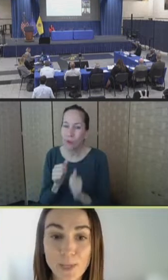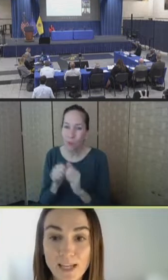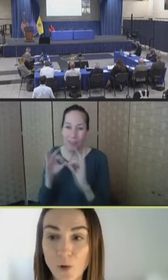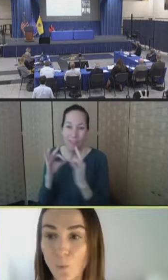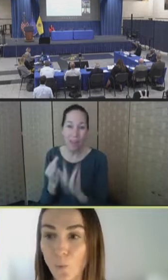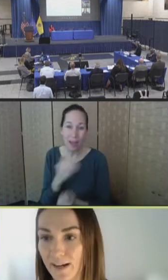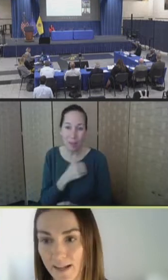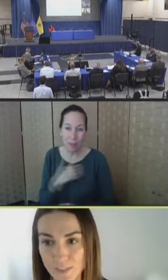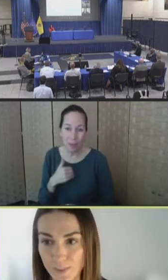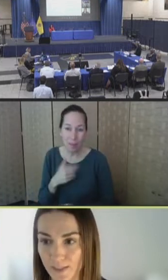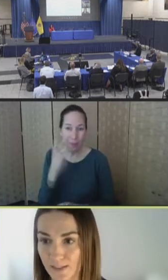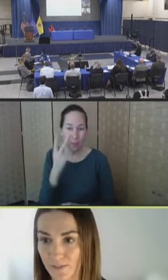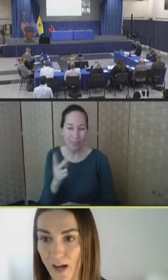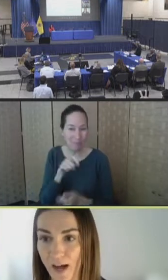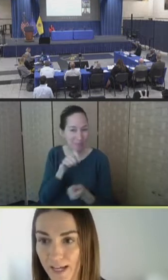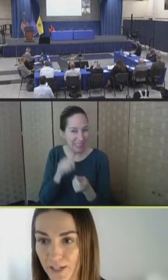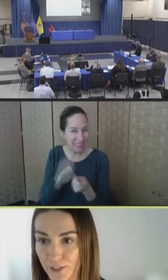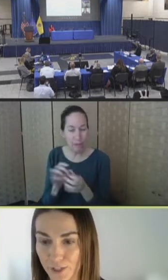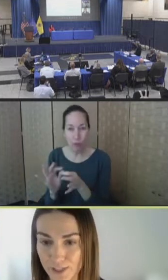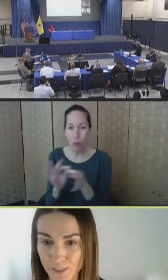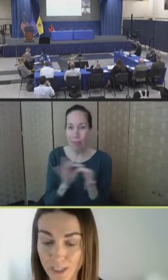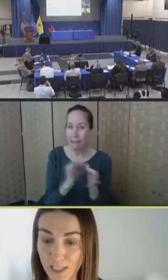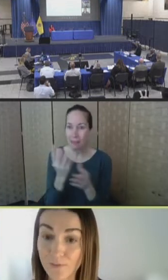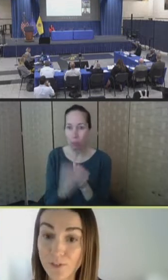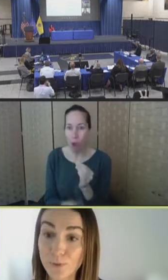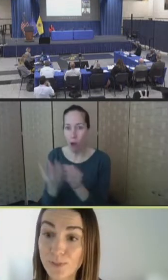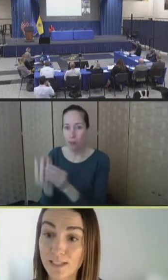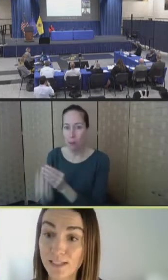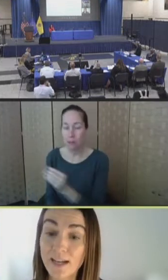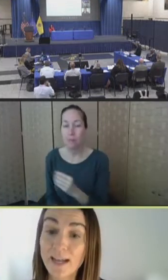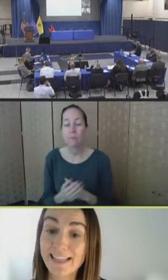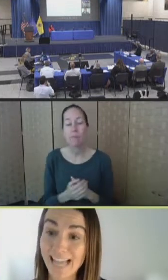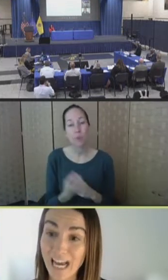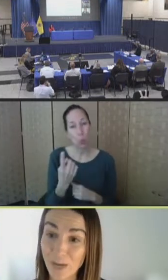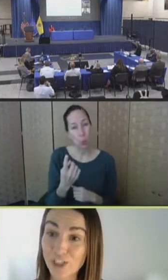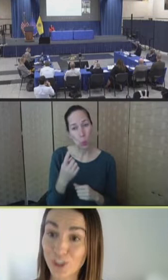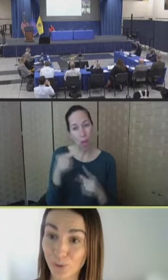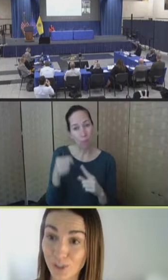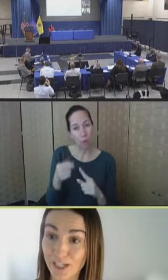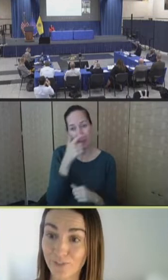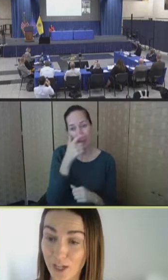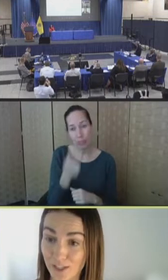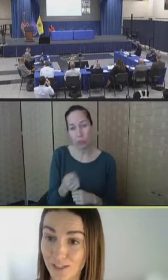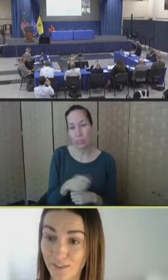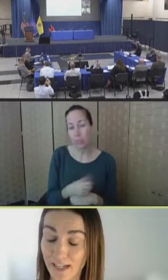been. One estimate that's of high interest to many individuals is how many children have lost -- that